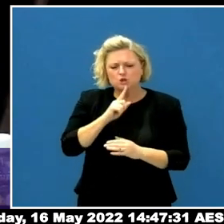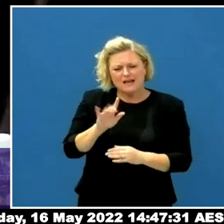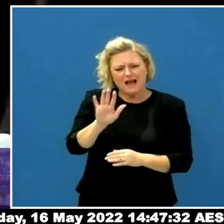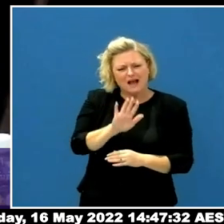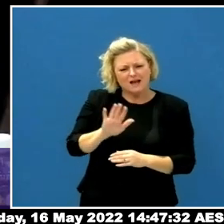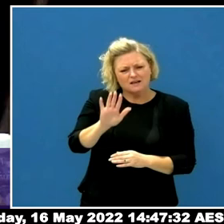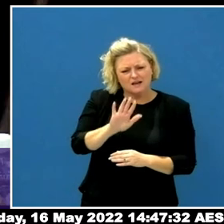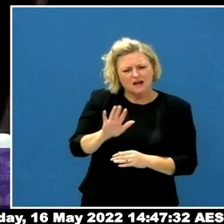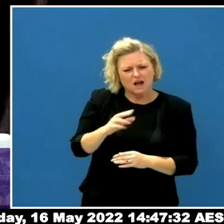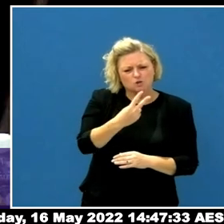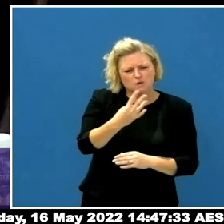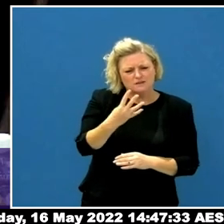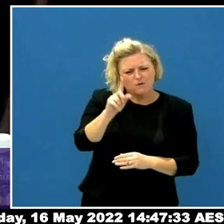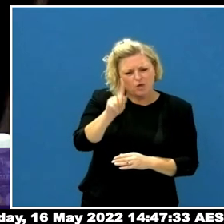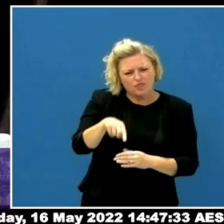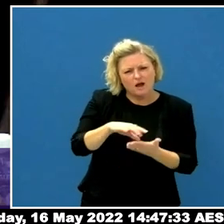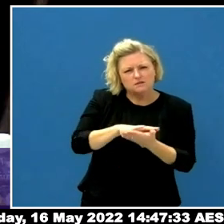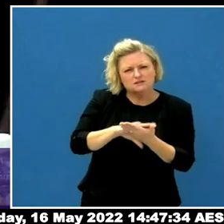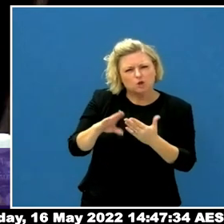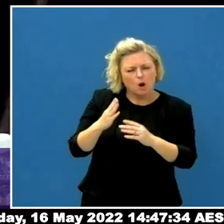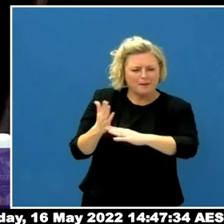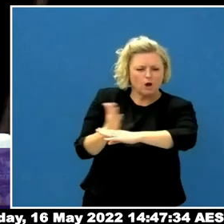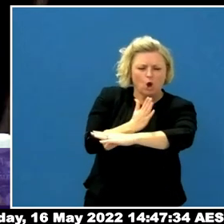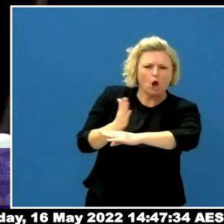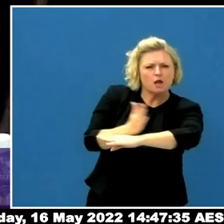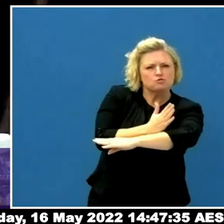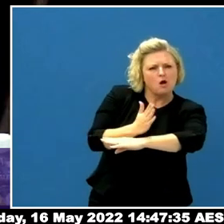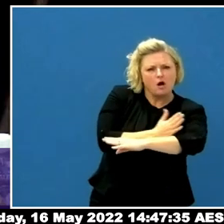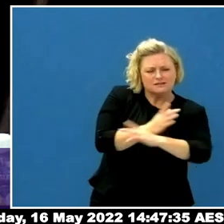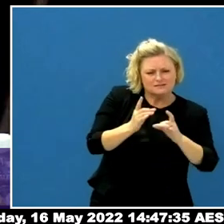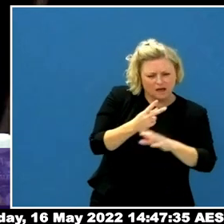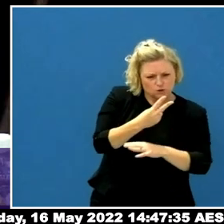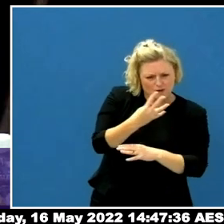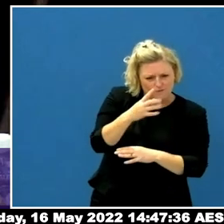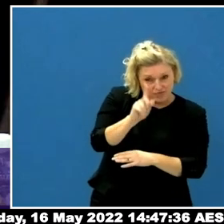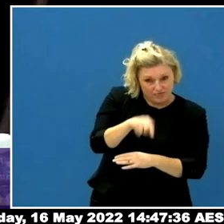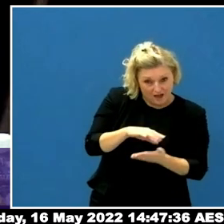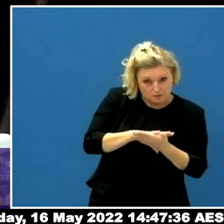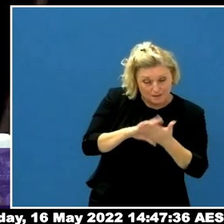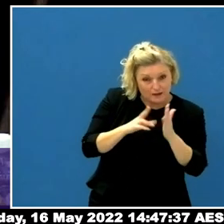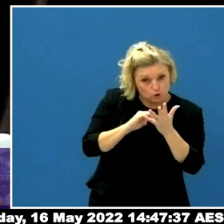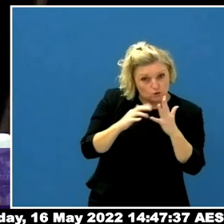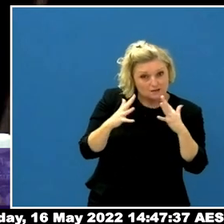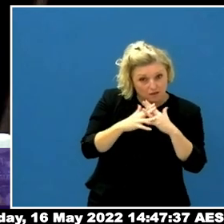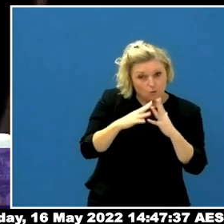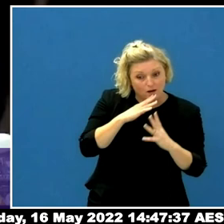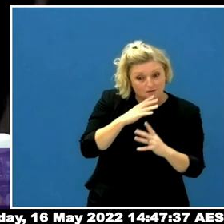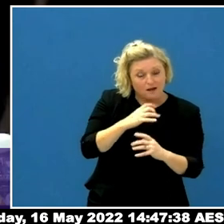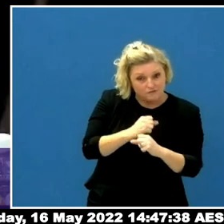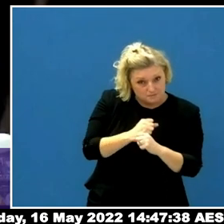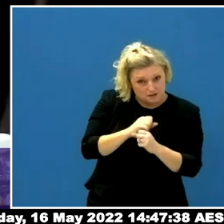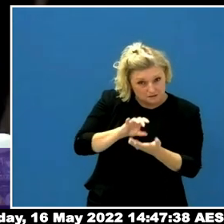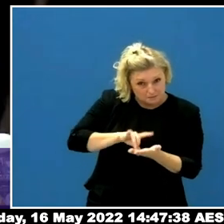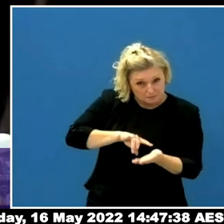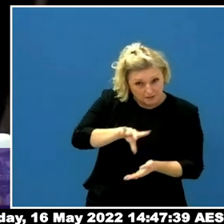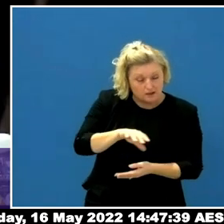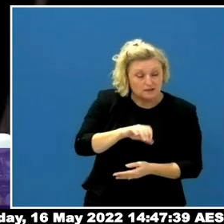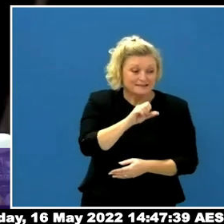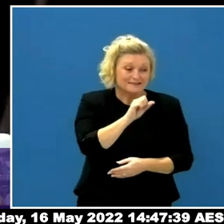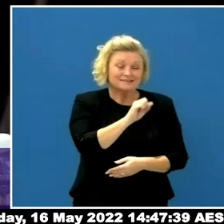government or - Yes, it was through ADHC, which was Age, Home Care and Disability Services.